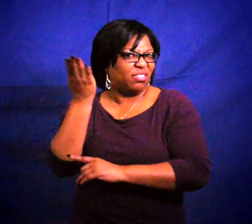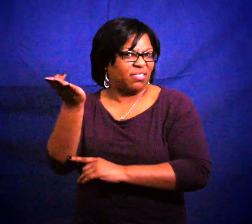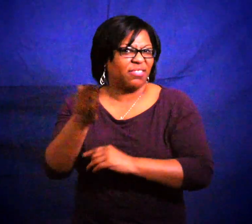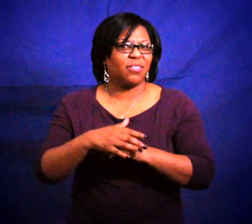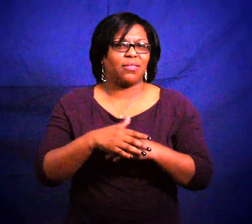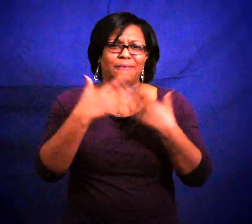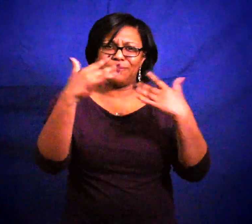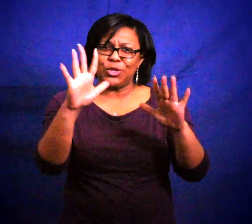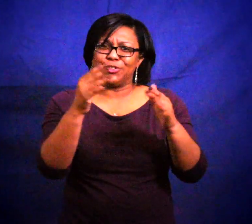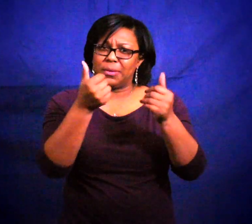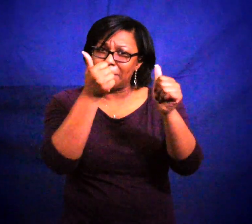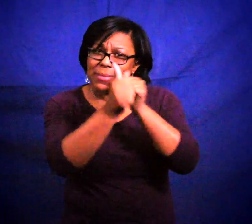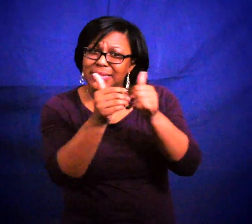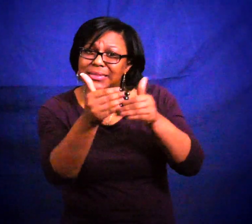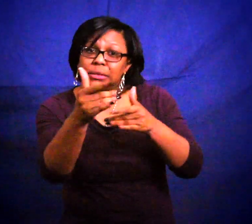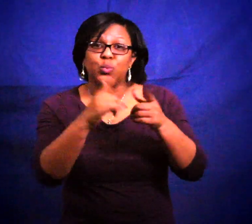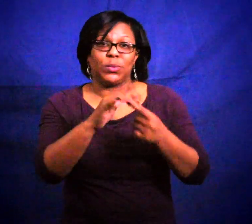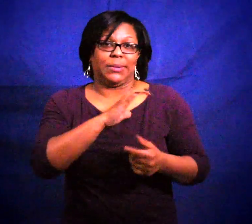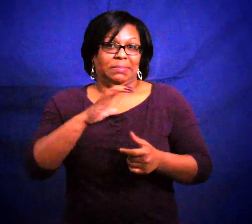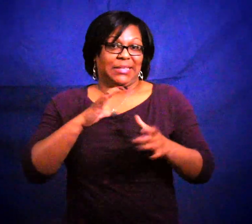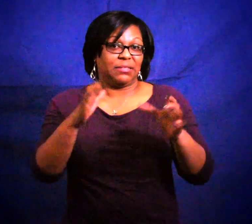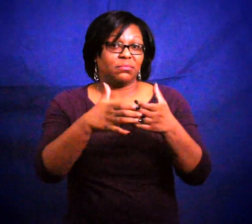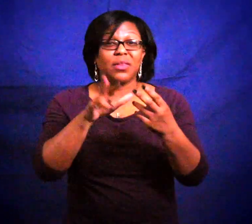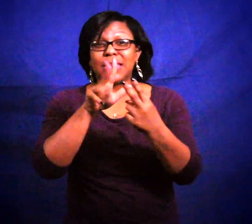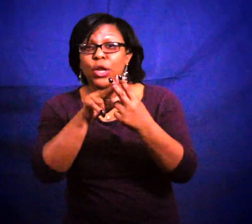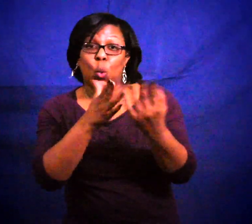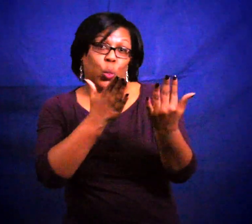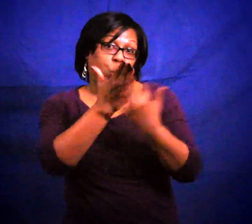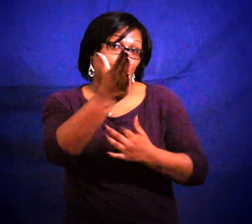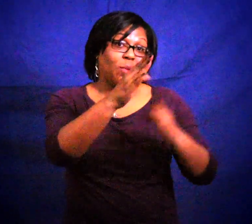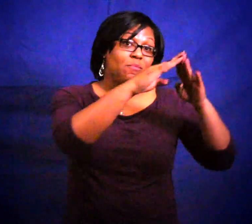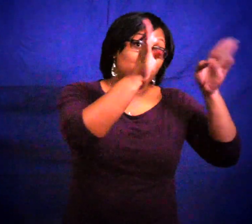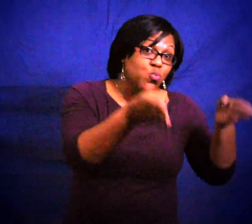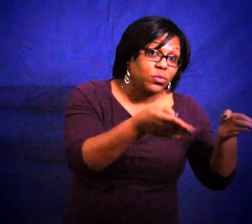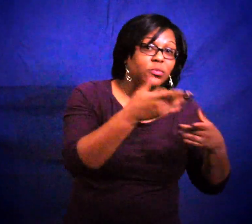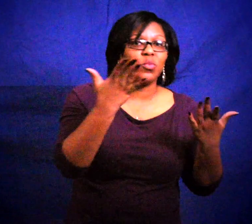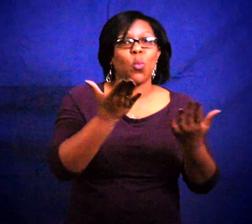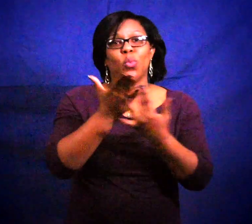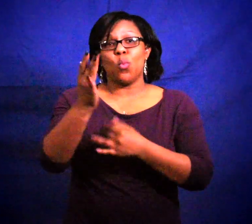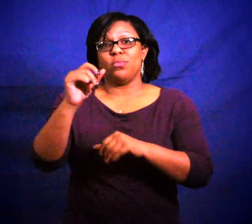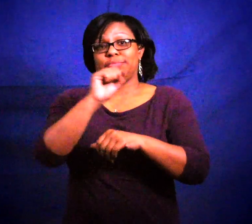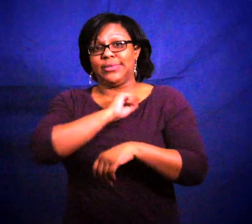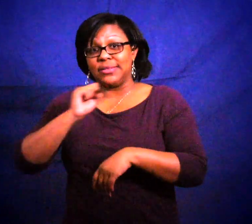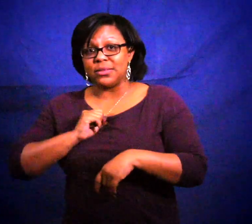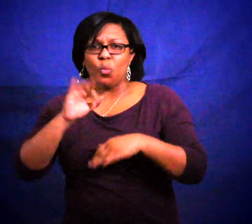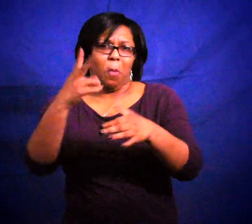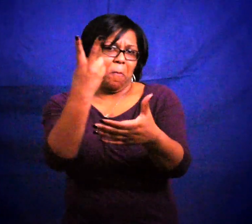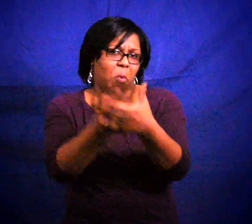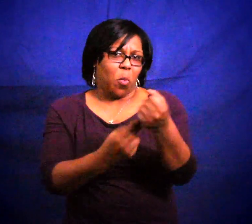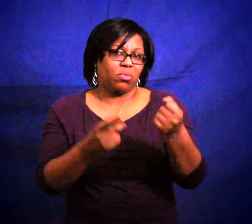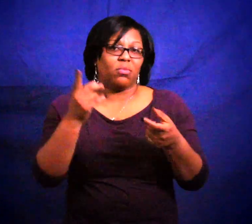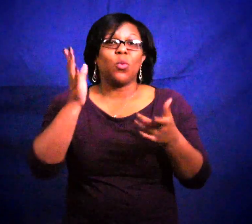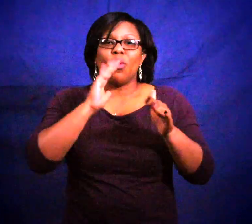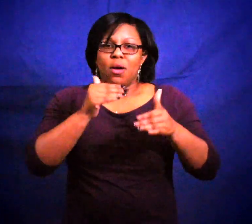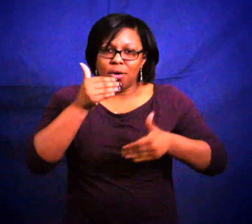They have passed out of committee, either through the House, the Senate, or both,